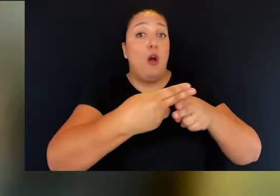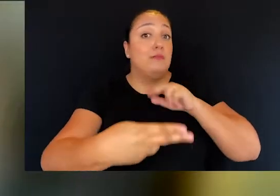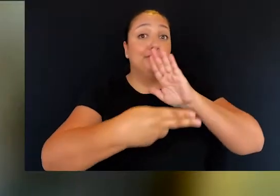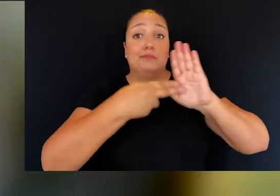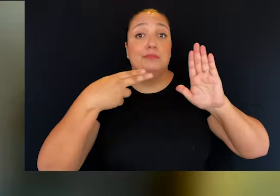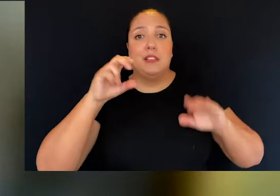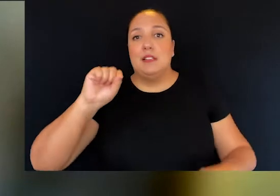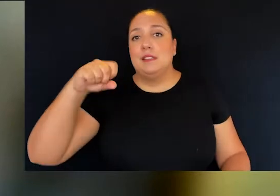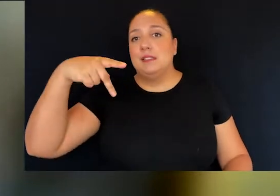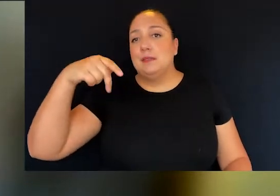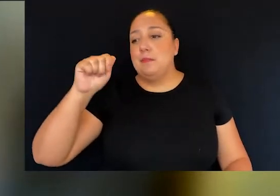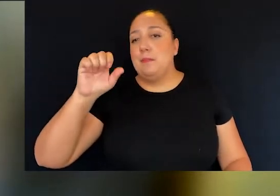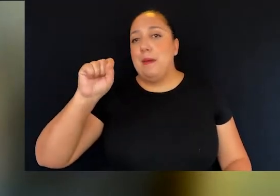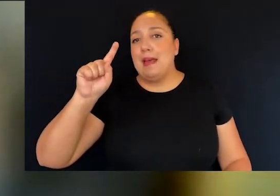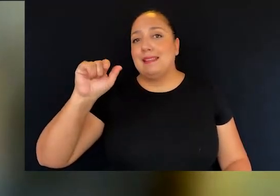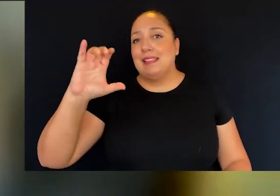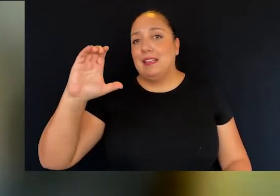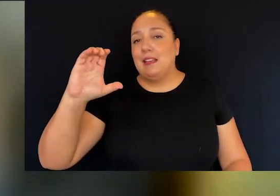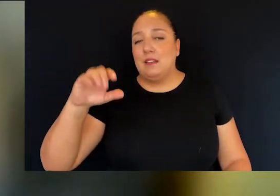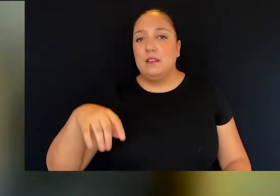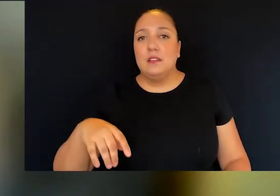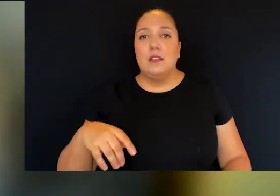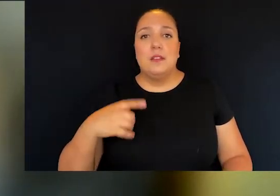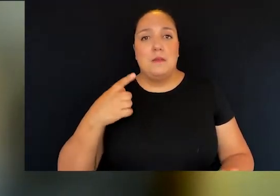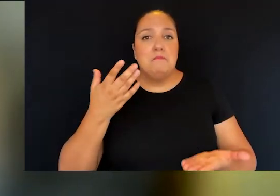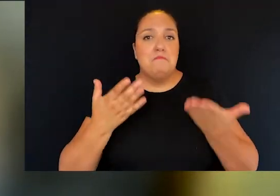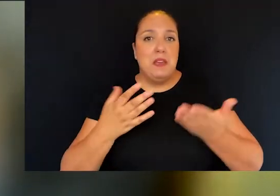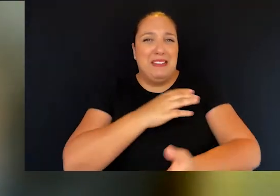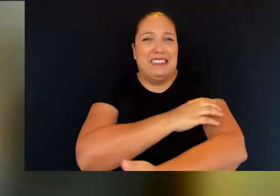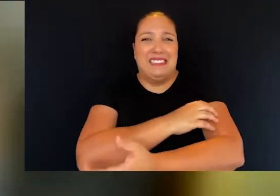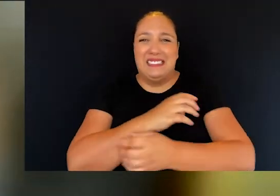that there are involuntary movements, muscle tightness,